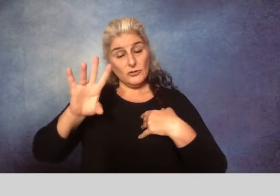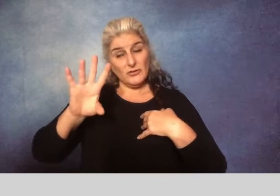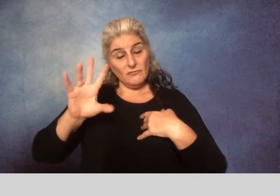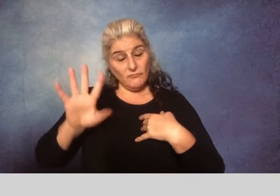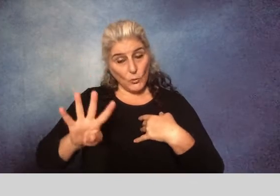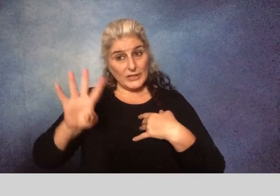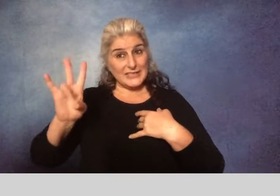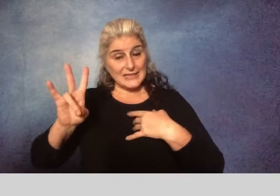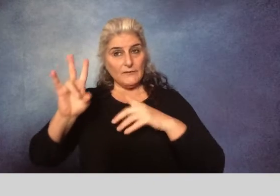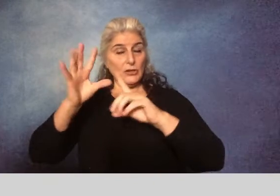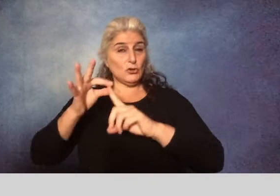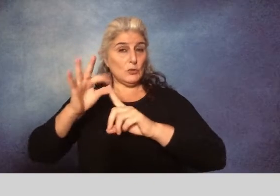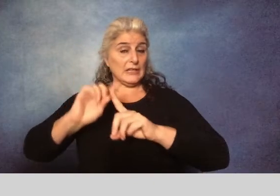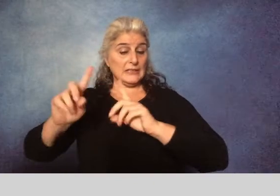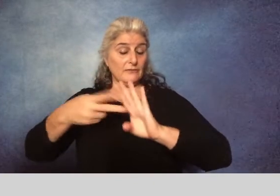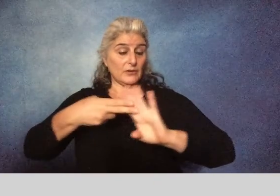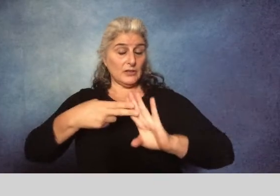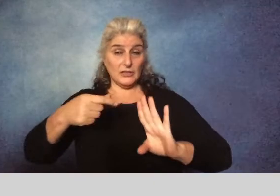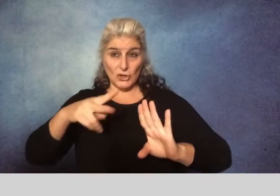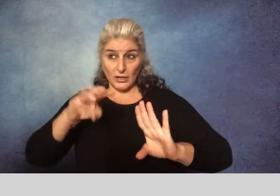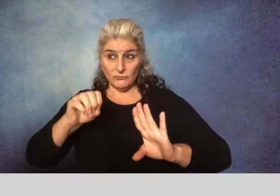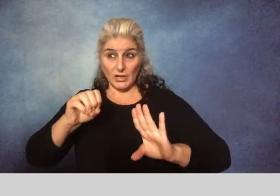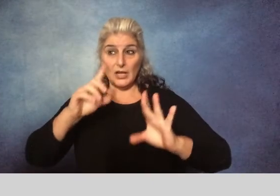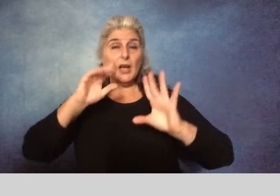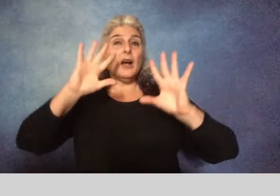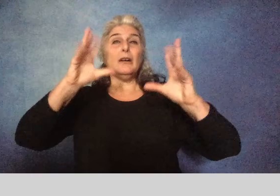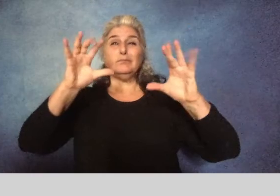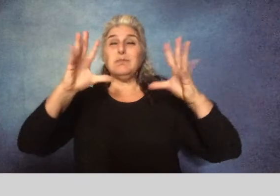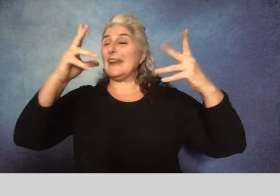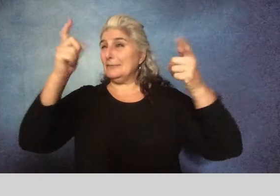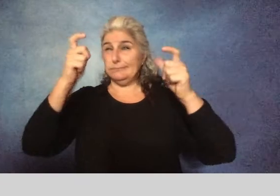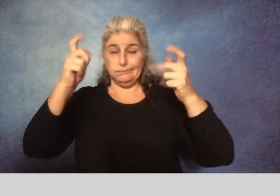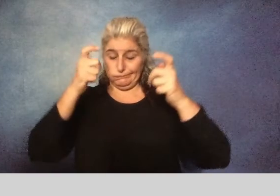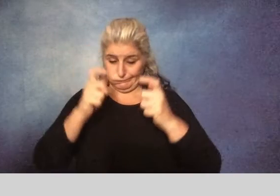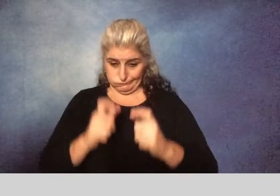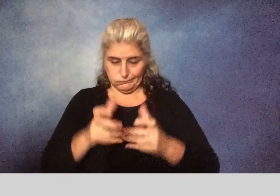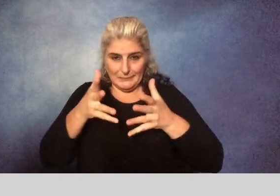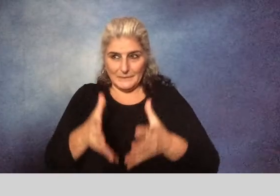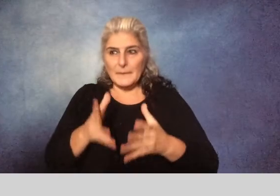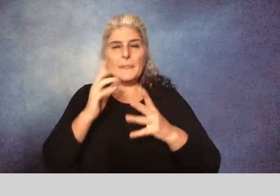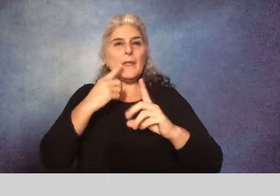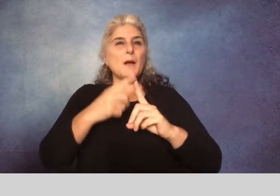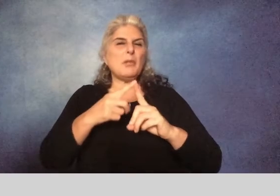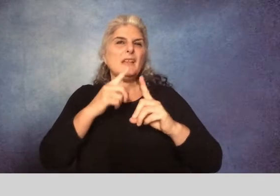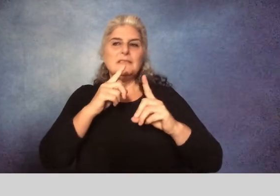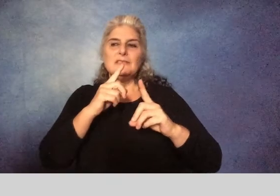and I ended up with 10 genre categories. I renamed them with the names shown here plus a catchall called other